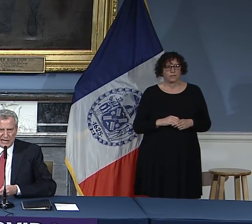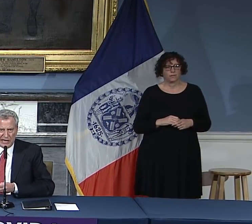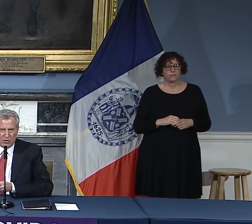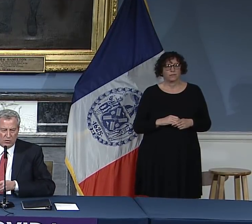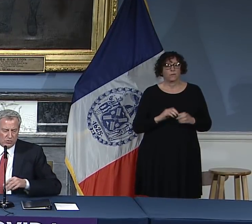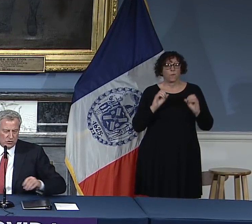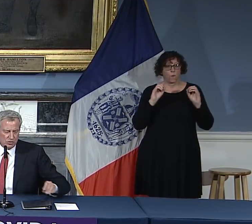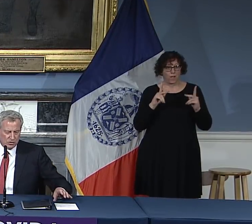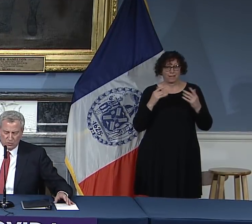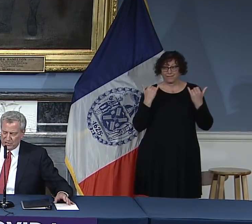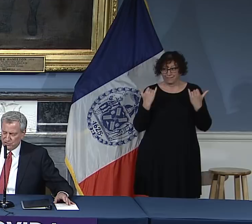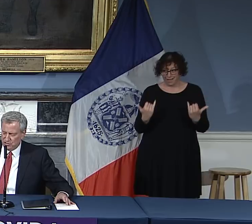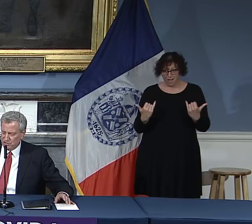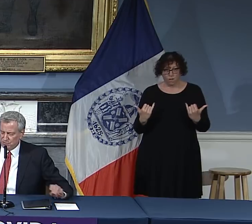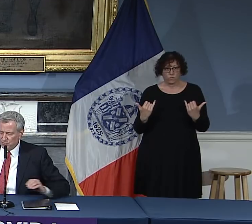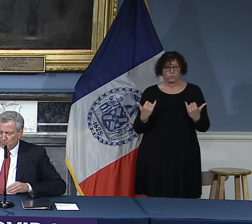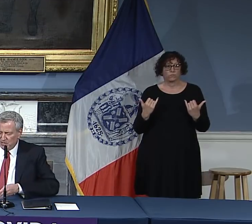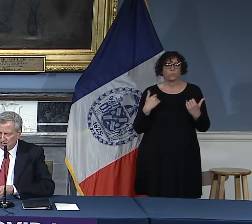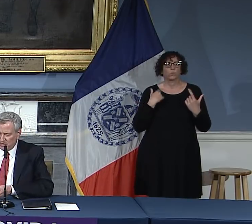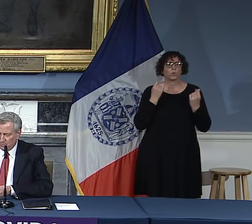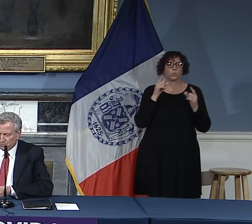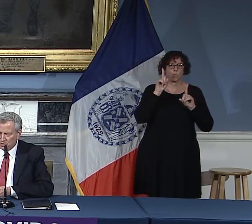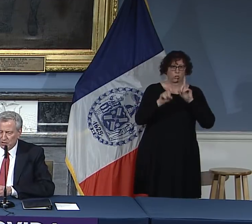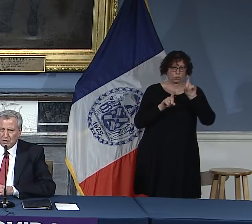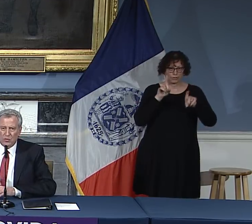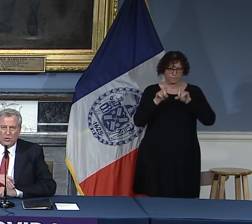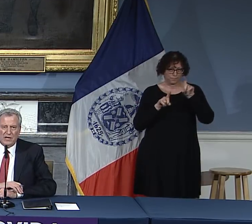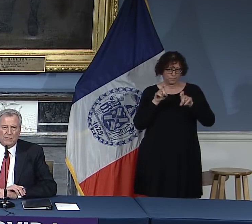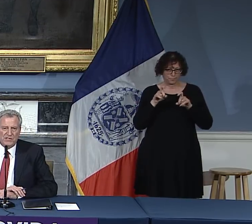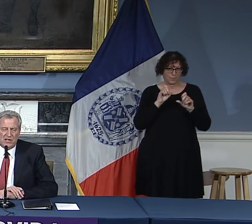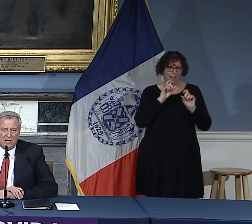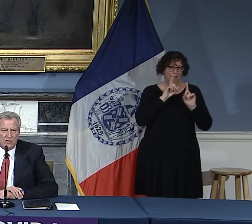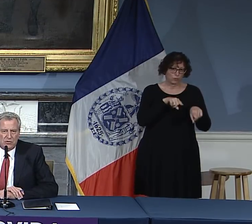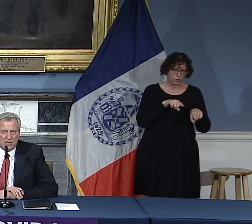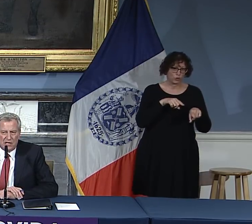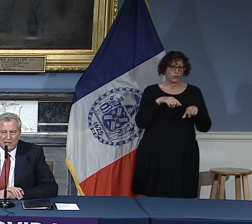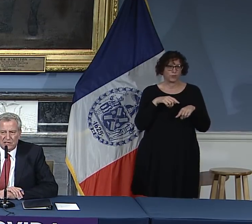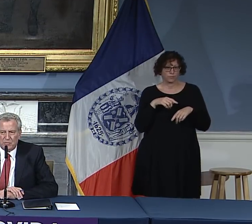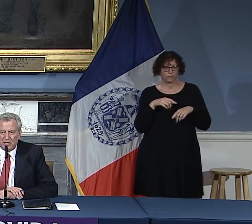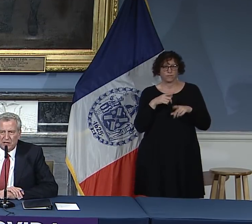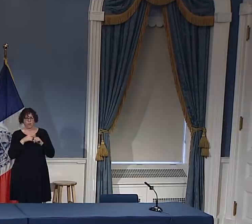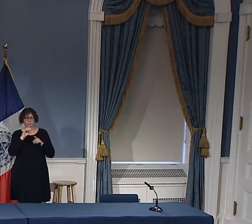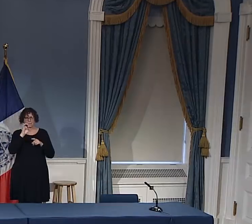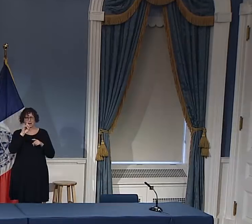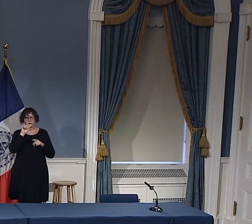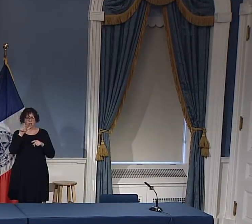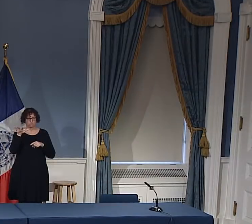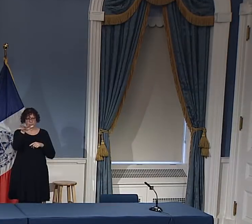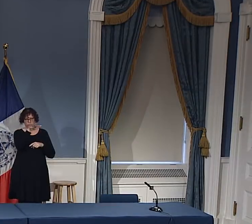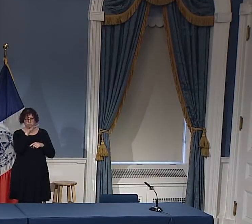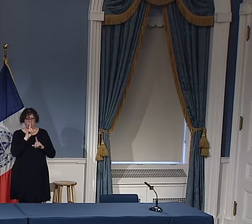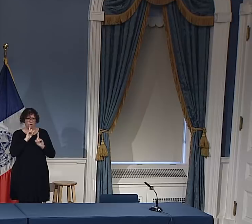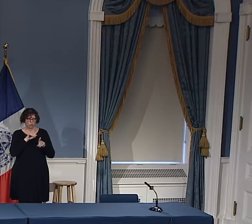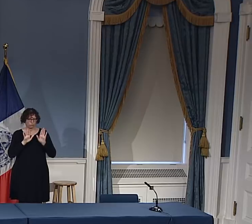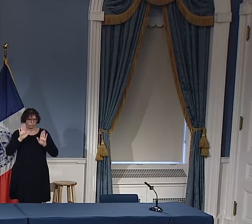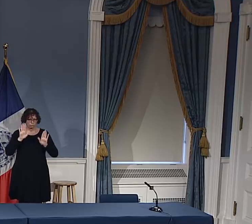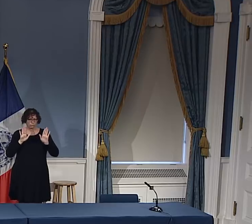THANK YOU VERY MUCH. WE REA GOING TO NOW TURN TO QUESTIONS FROM